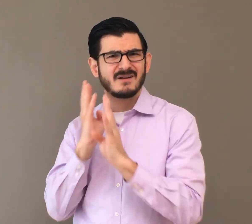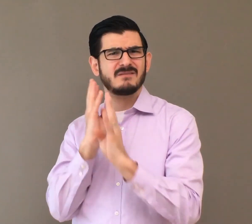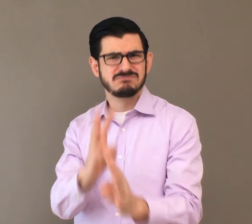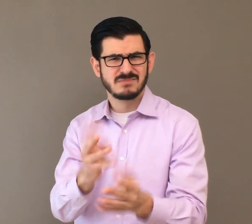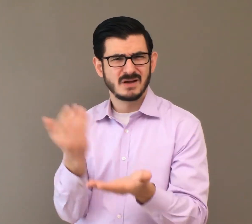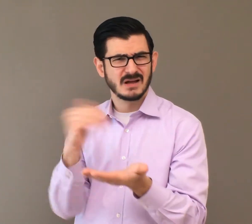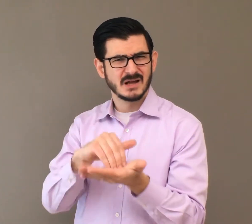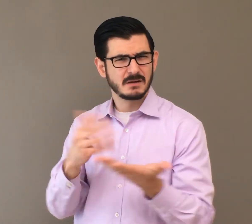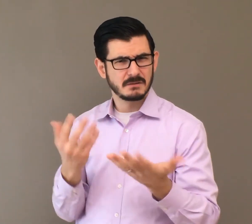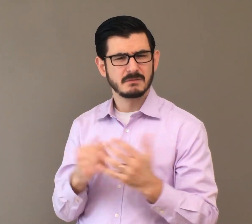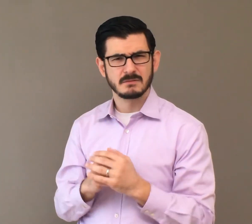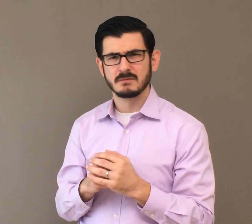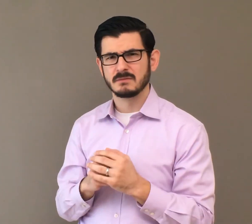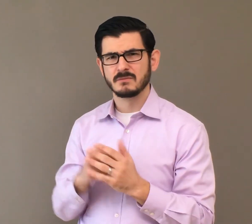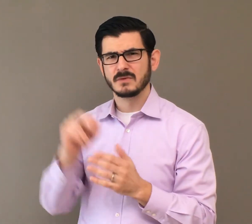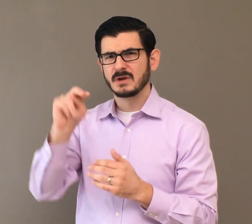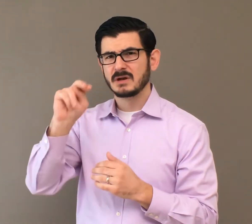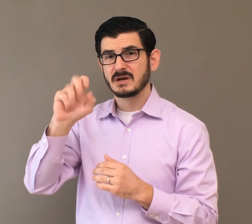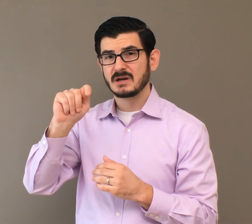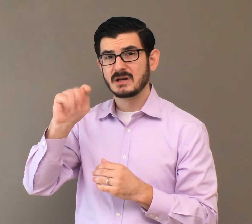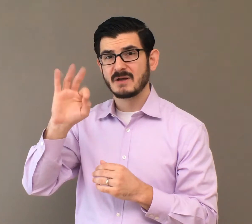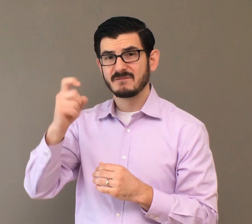and streaming video froze frequently.